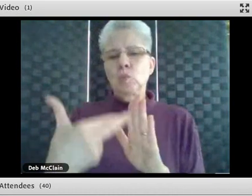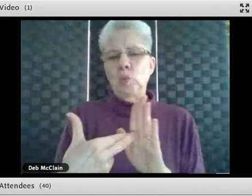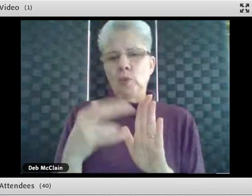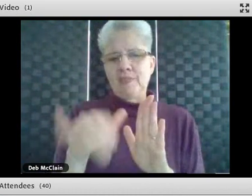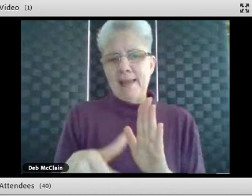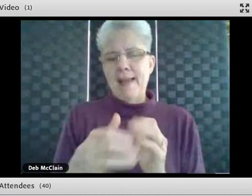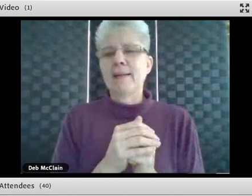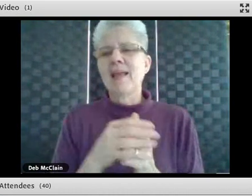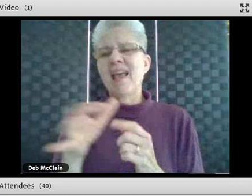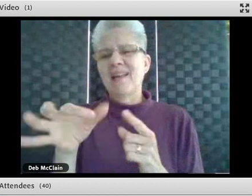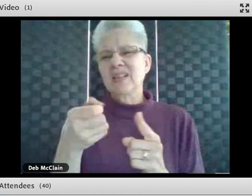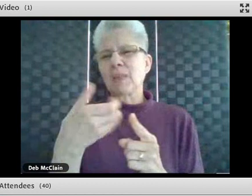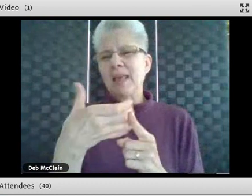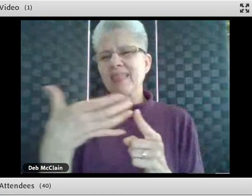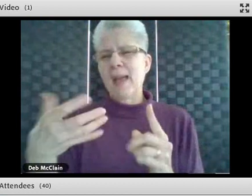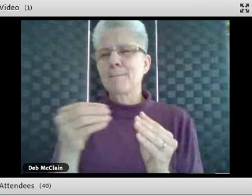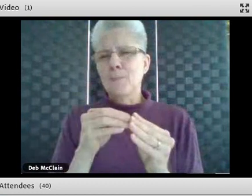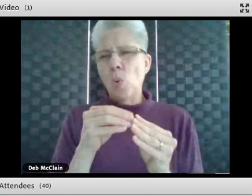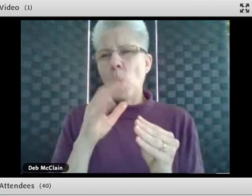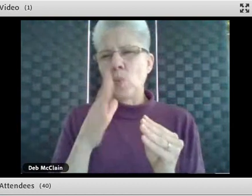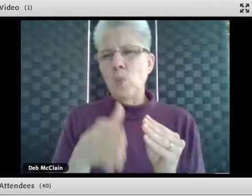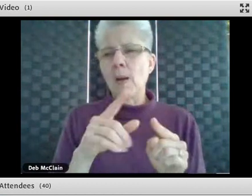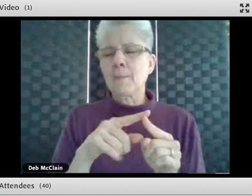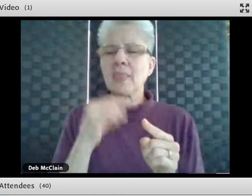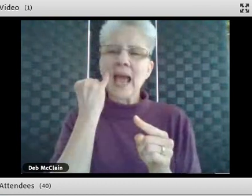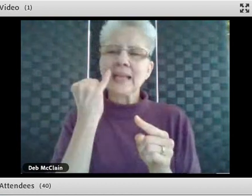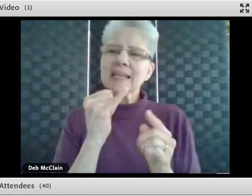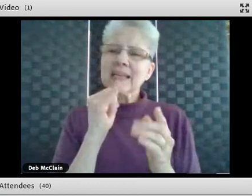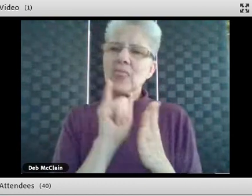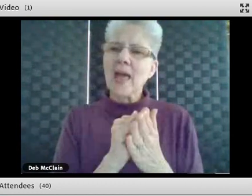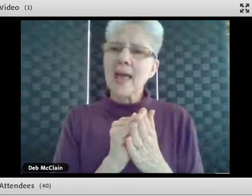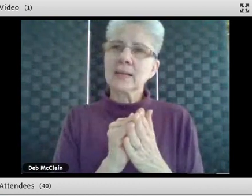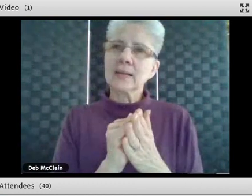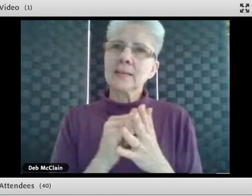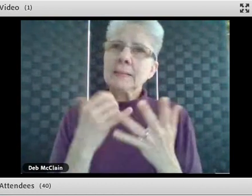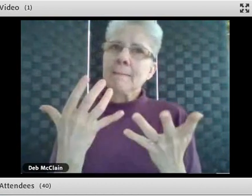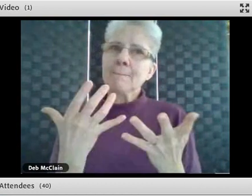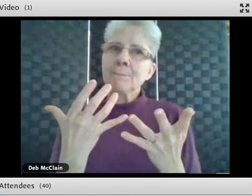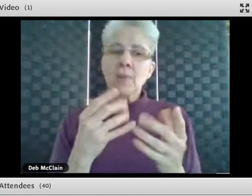And I'll come back to that, but it's the idea that a work --